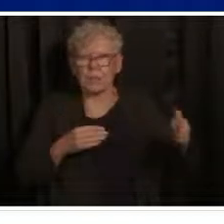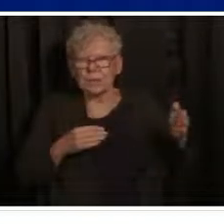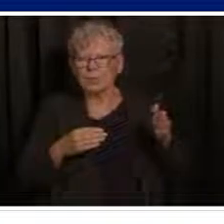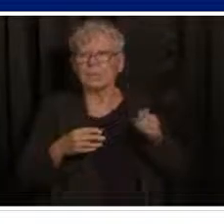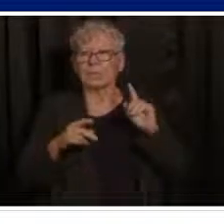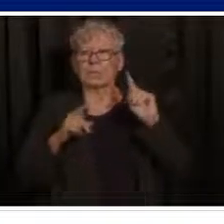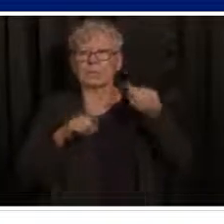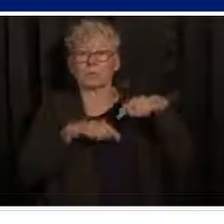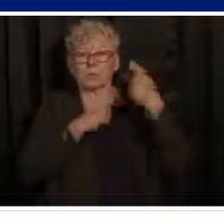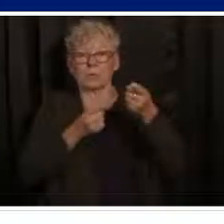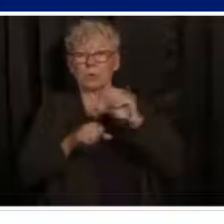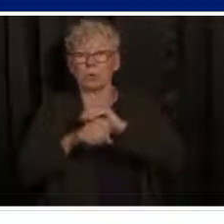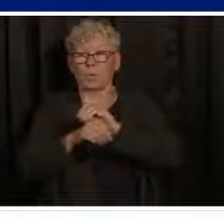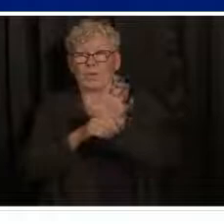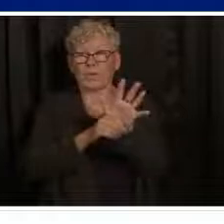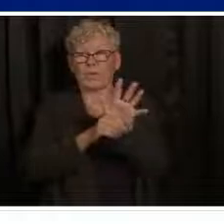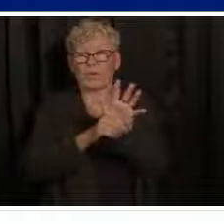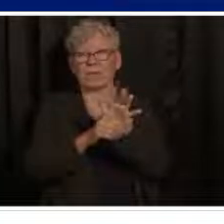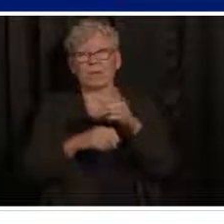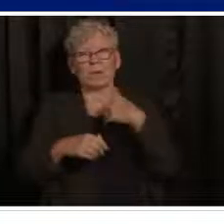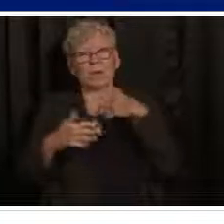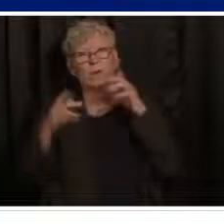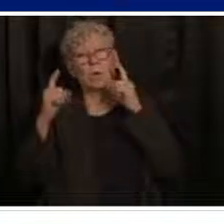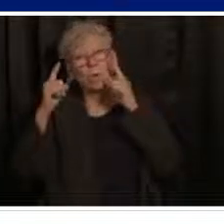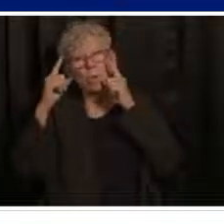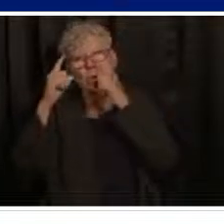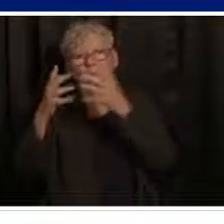health and well-being of our communities and our employees